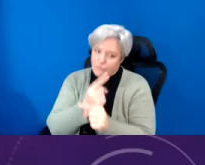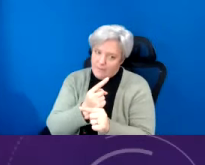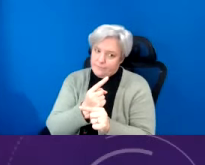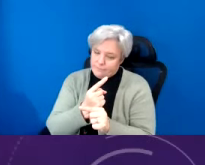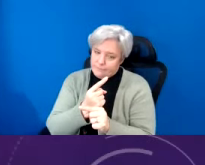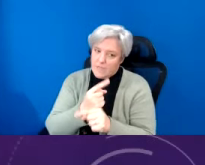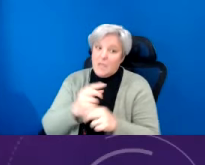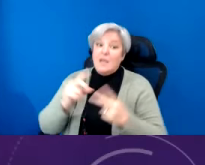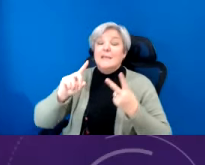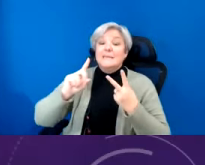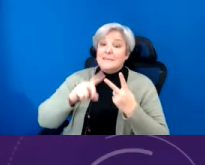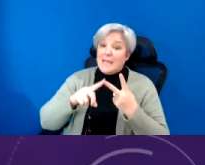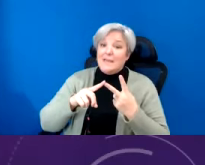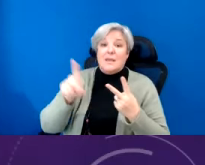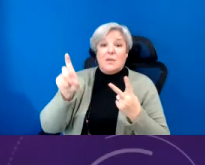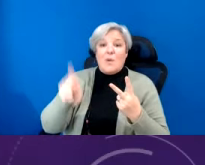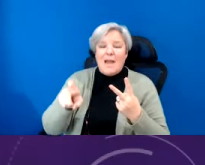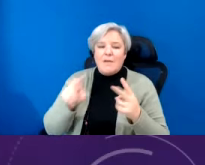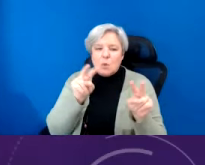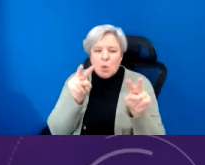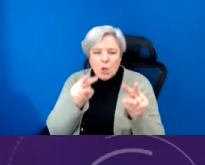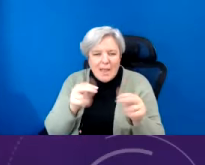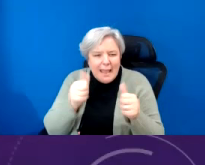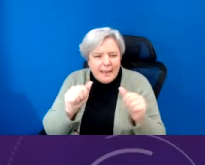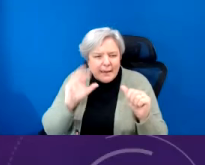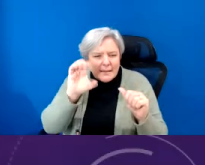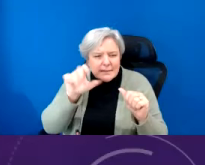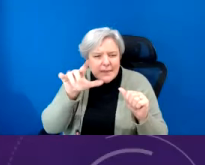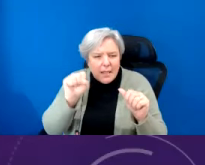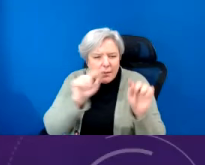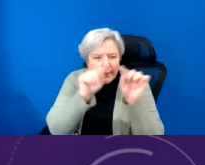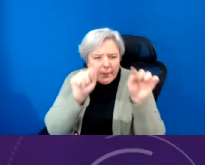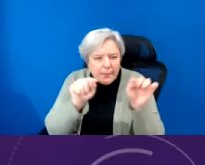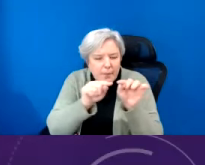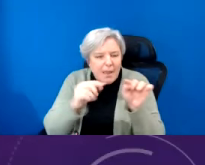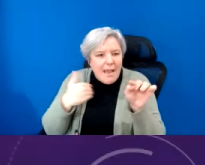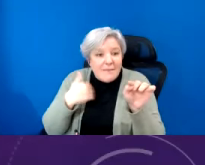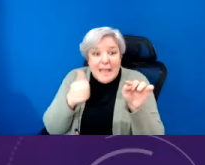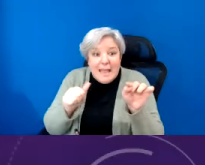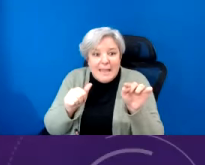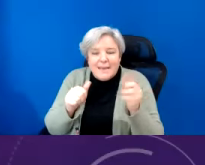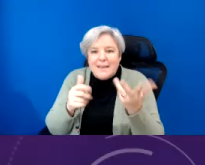Secondly, you want to look for any cells that has a paper with an exclamation